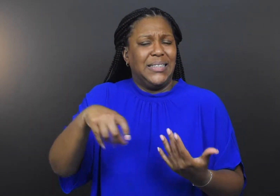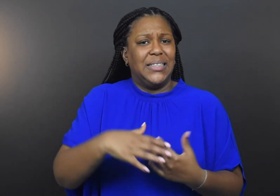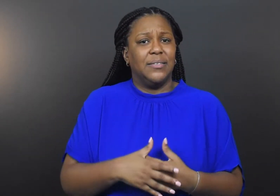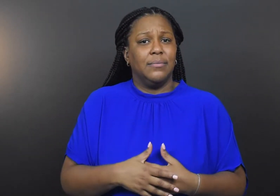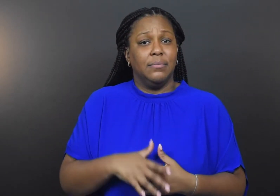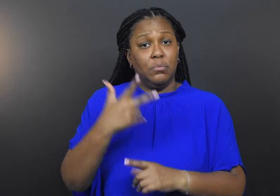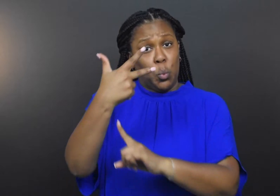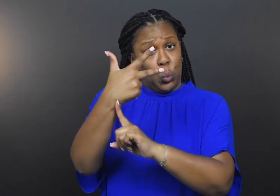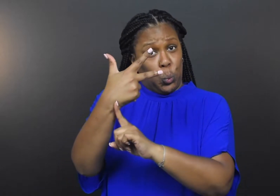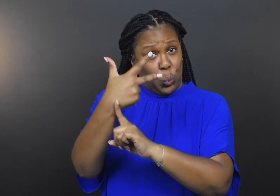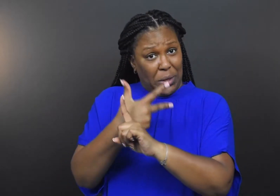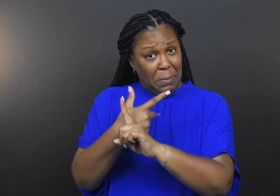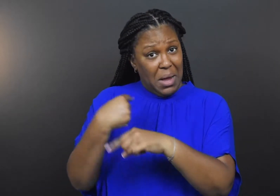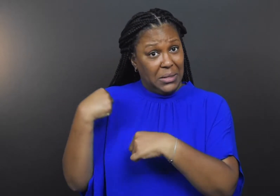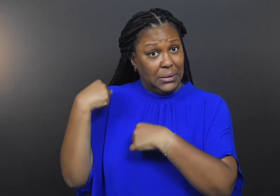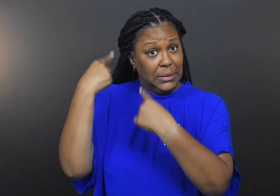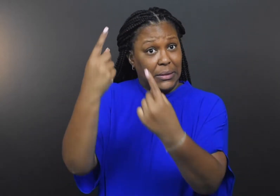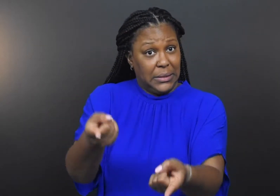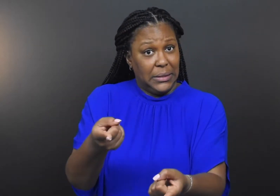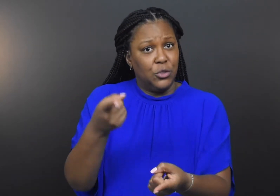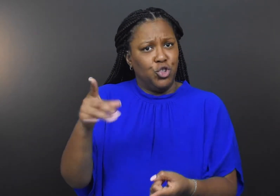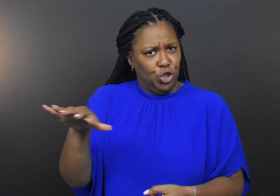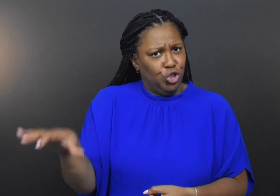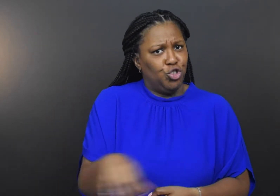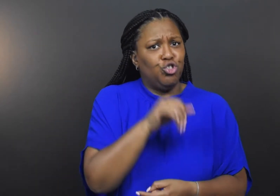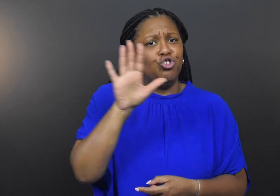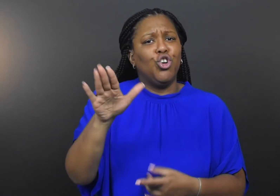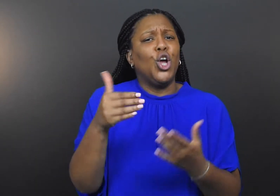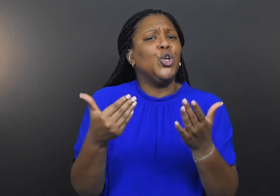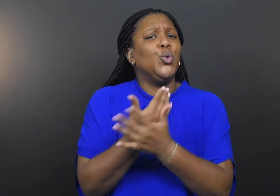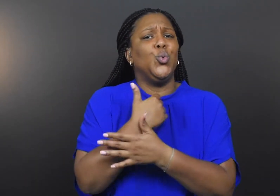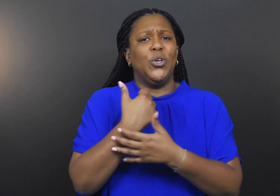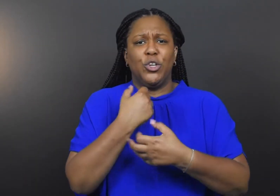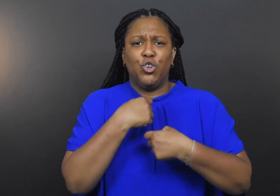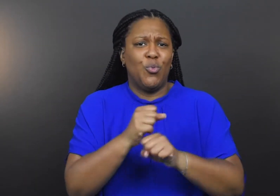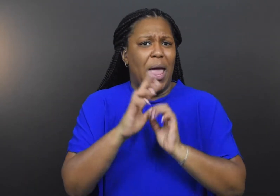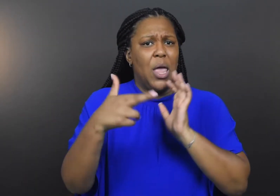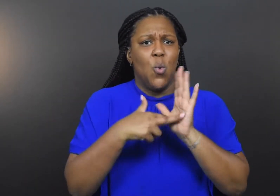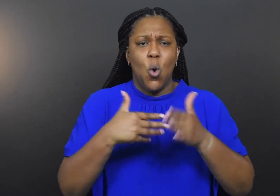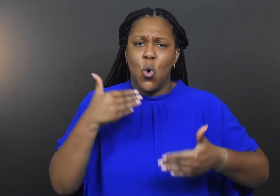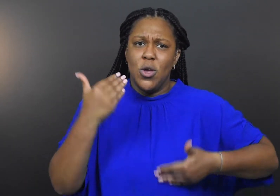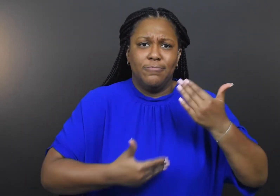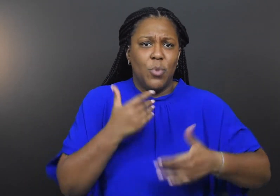In the three months since she took on her newly created role, work for her team has piled high.